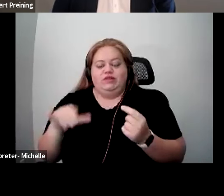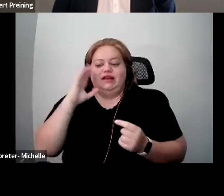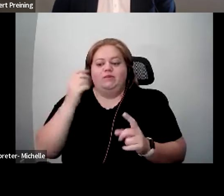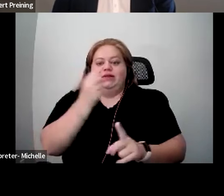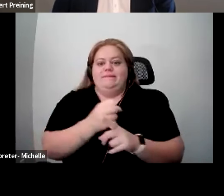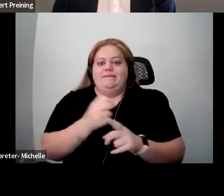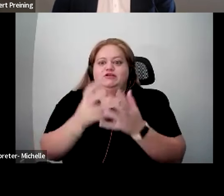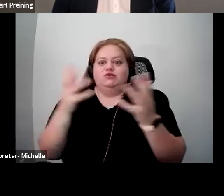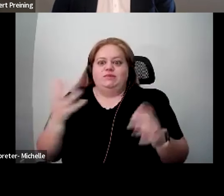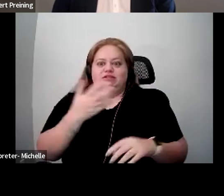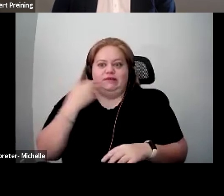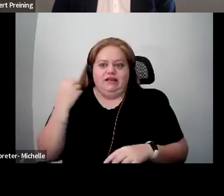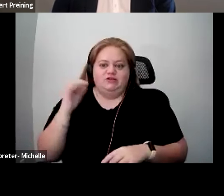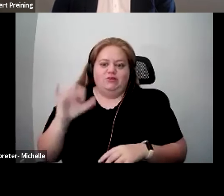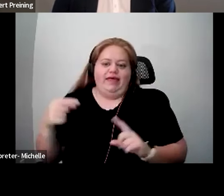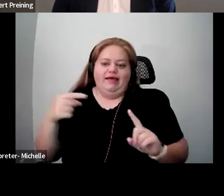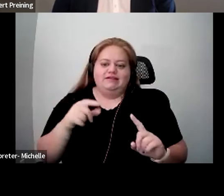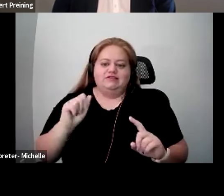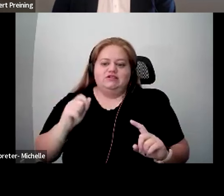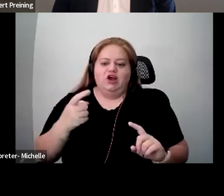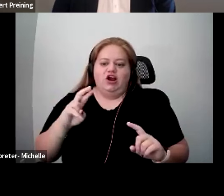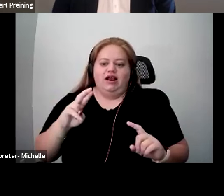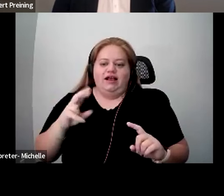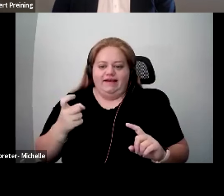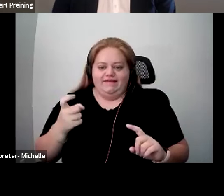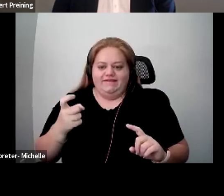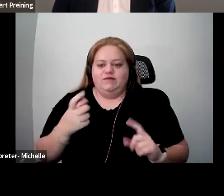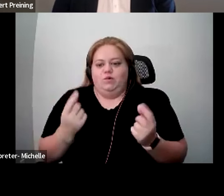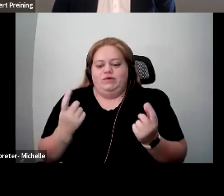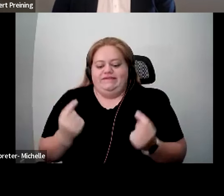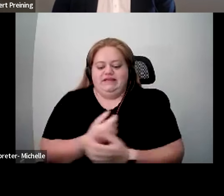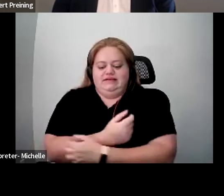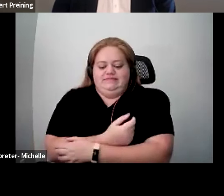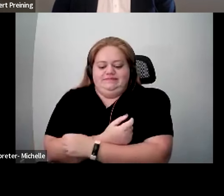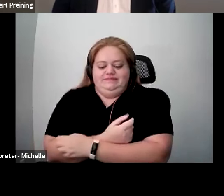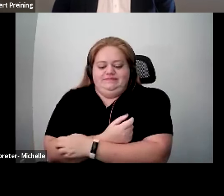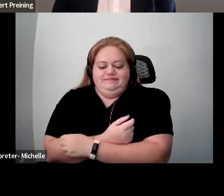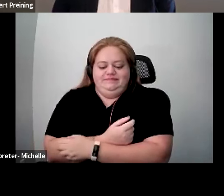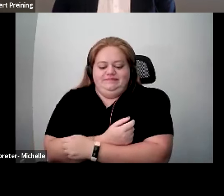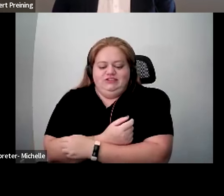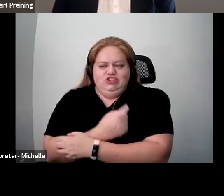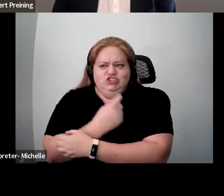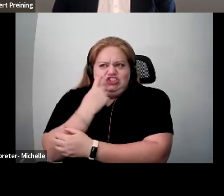And so that's what arXiv did. And just this last-- this last December